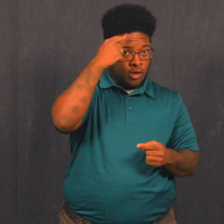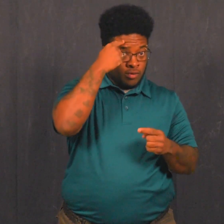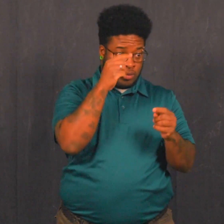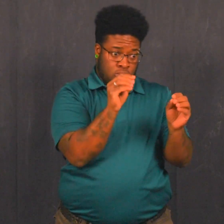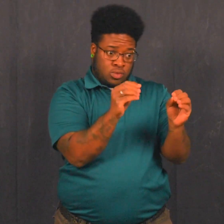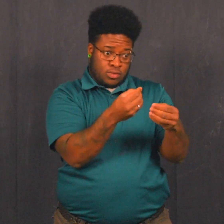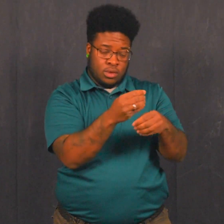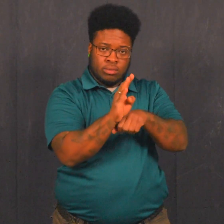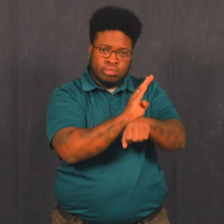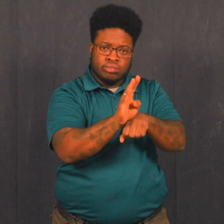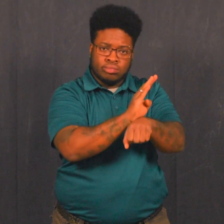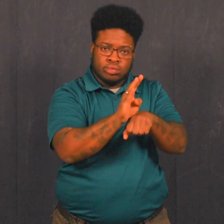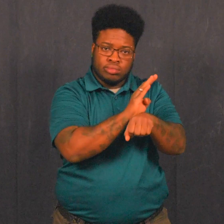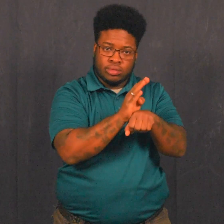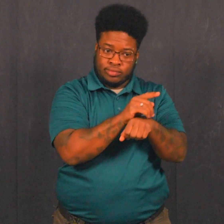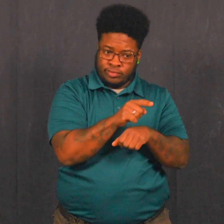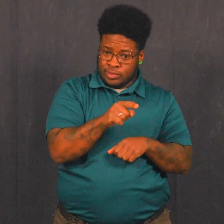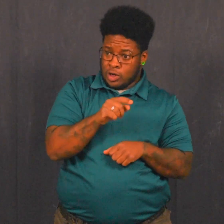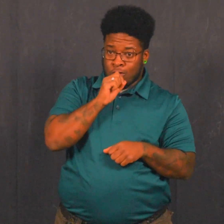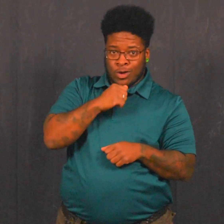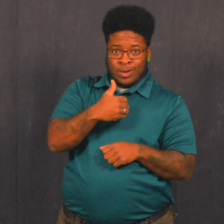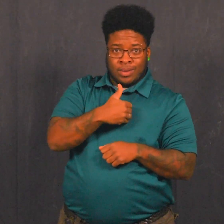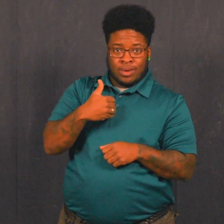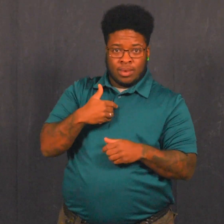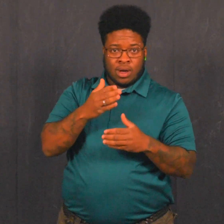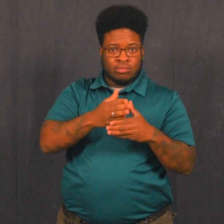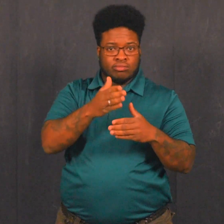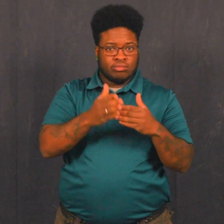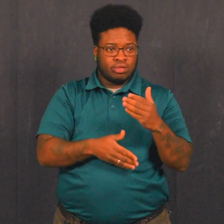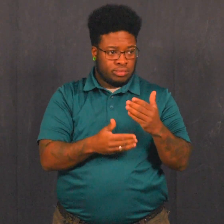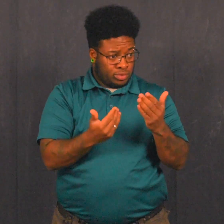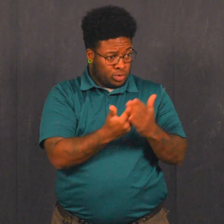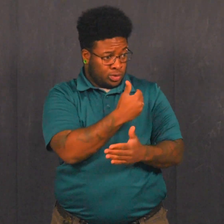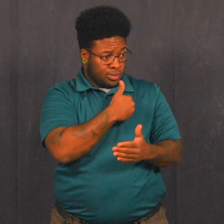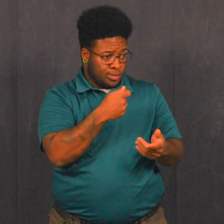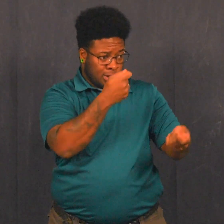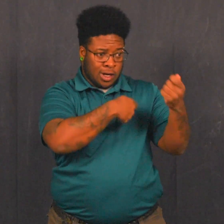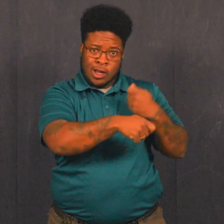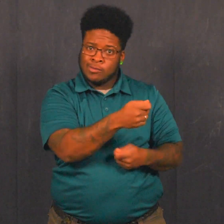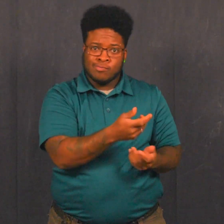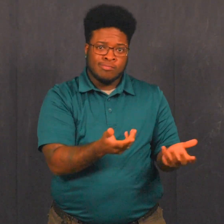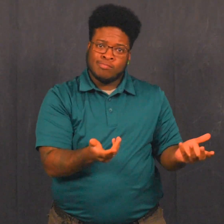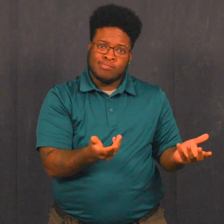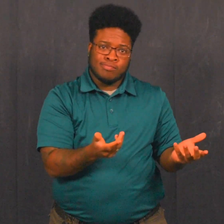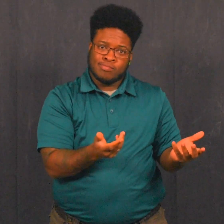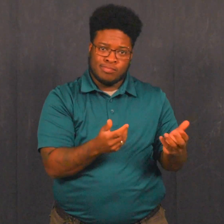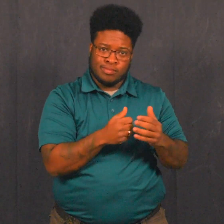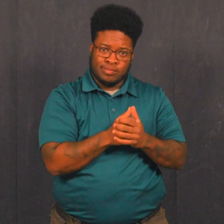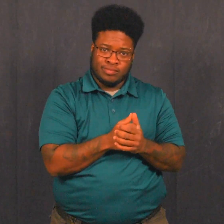and old members terms had expired, new members wouldn’t be selected to replace them.